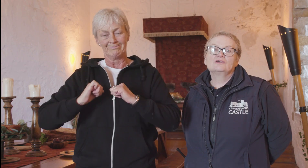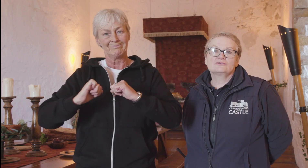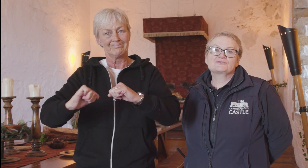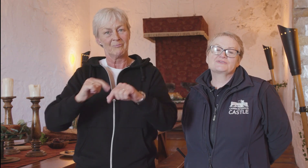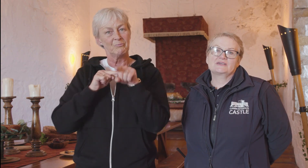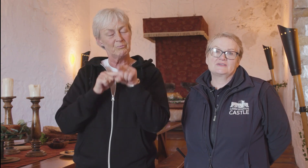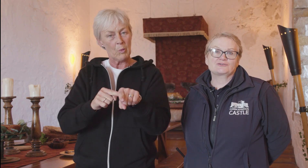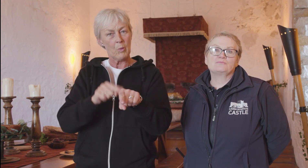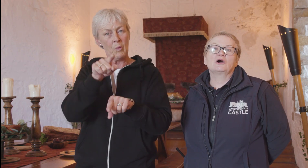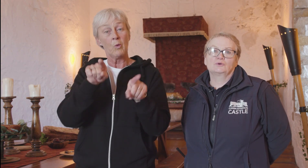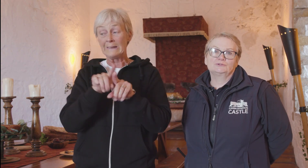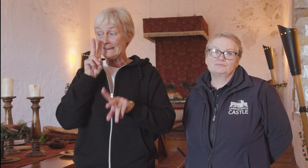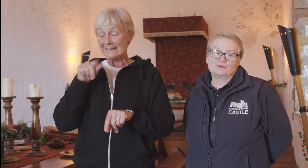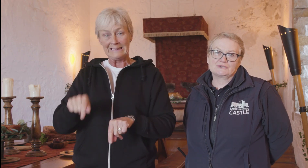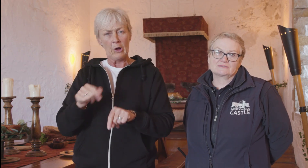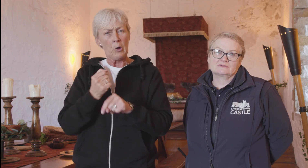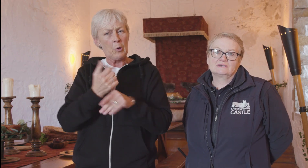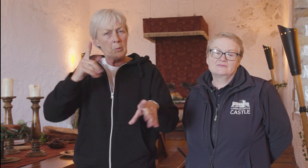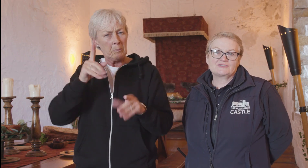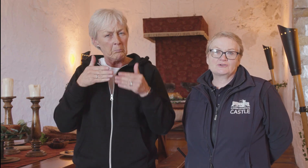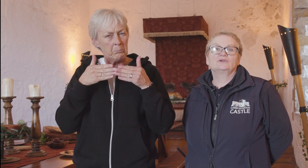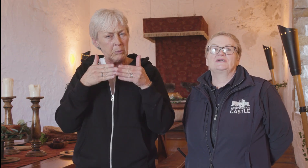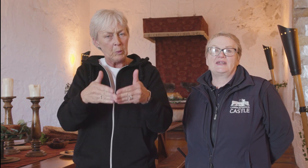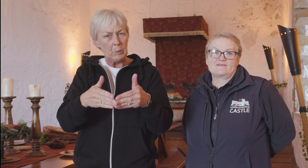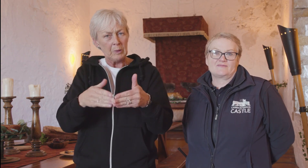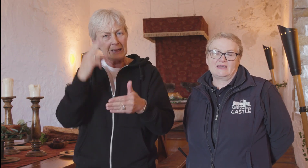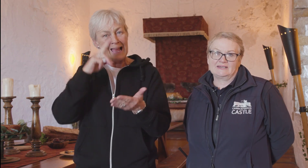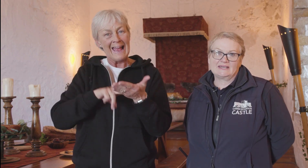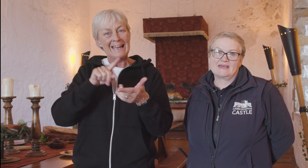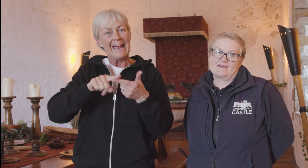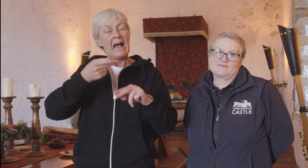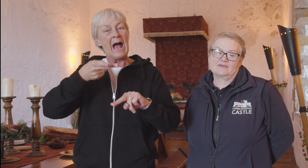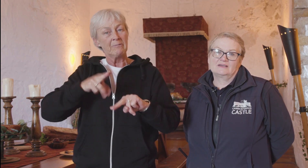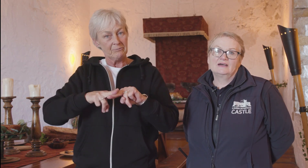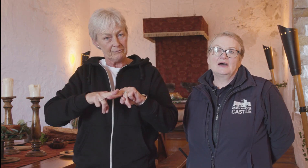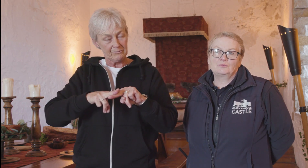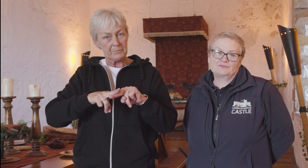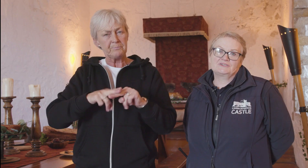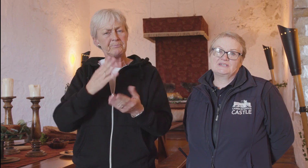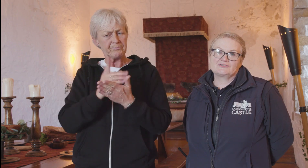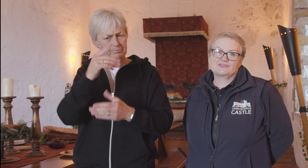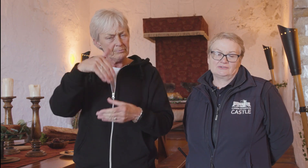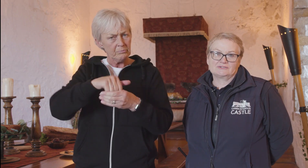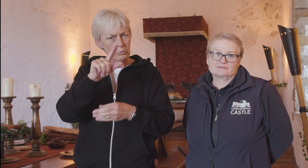You'll also see in this room a golden boat. This is called an nef, N E F, and it would've contained salt.